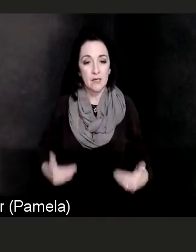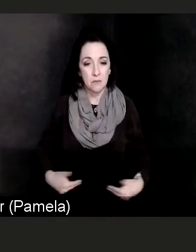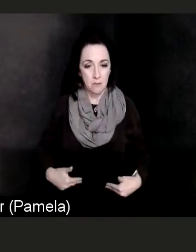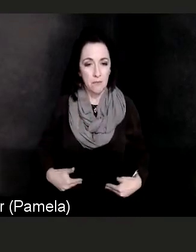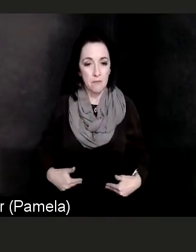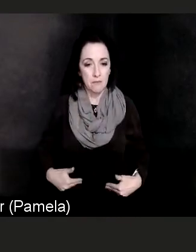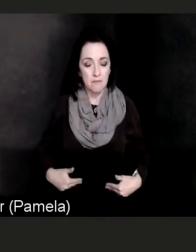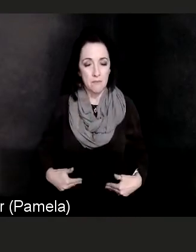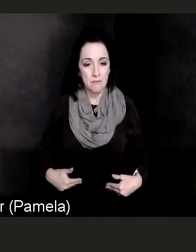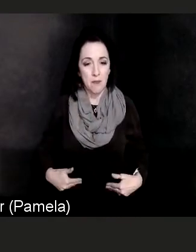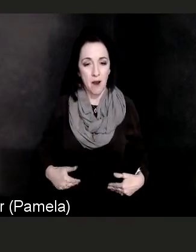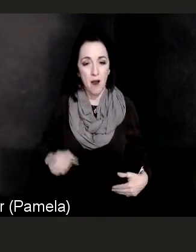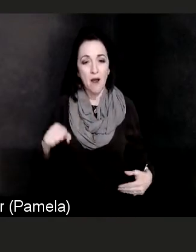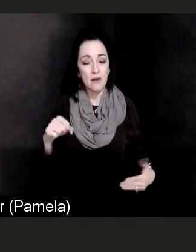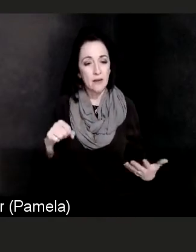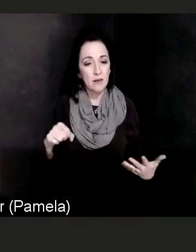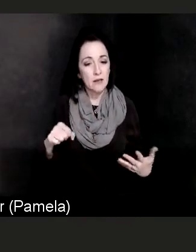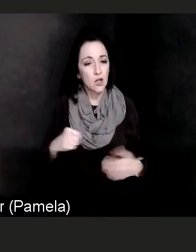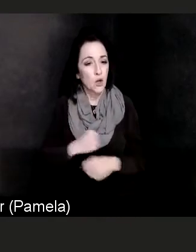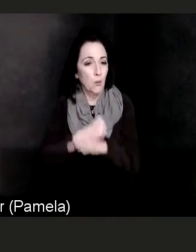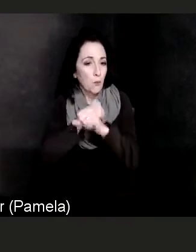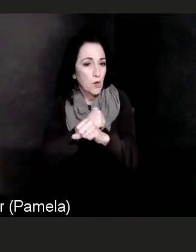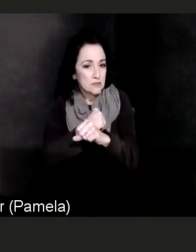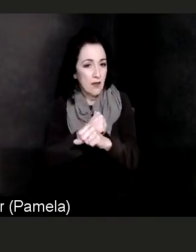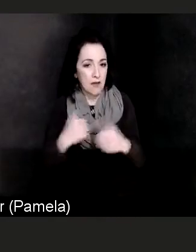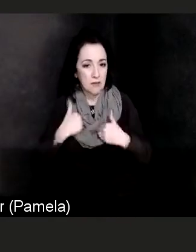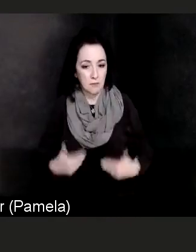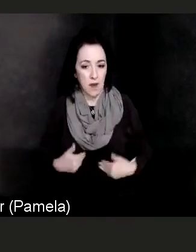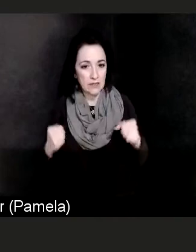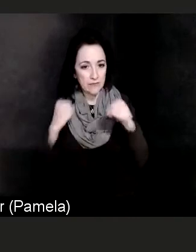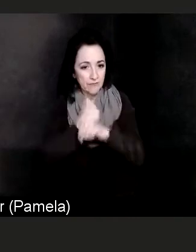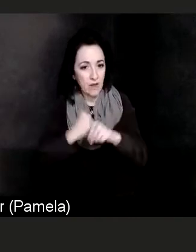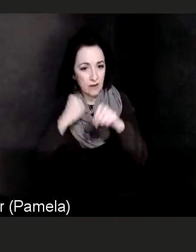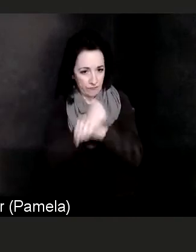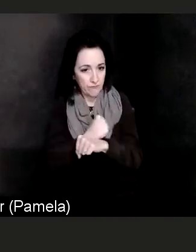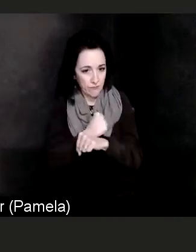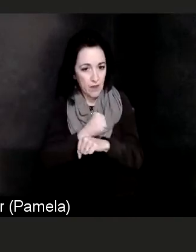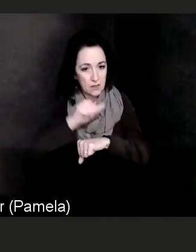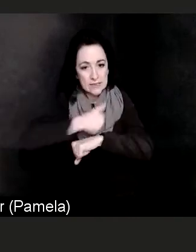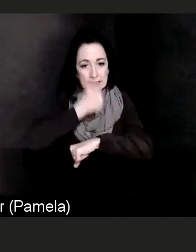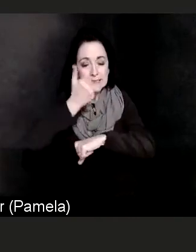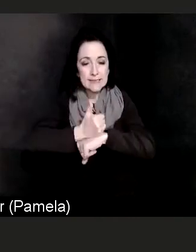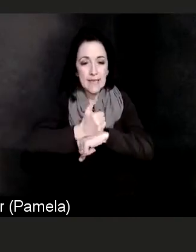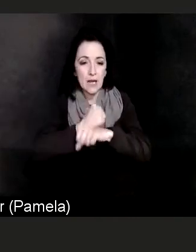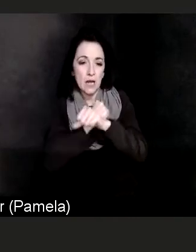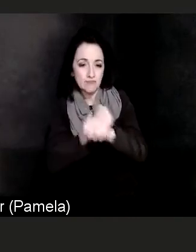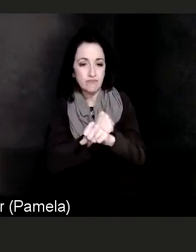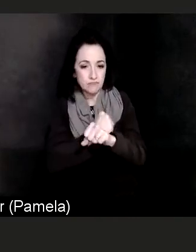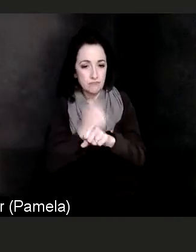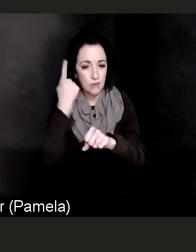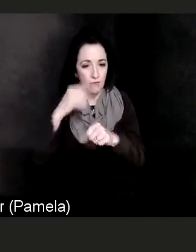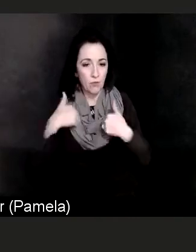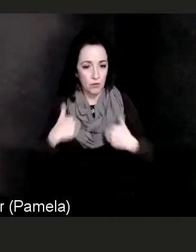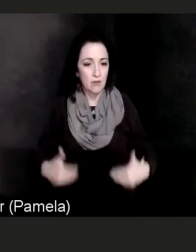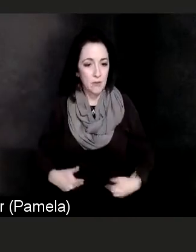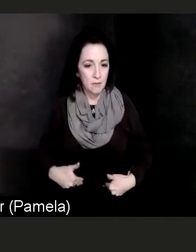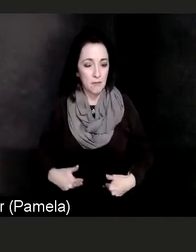I think it's extremely important to remember that neither of these vaccines contain live virus.